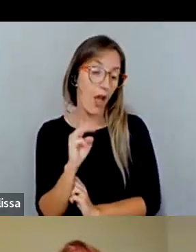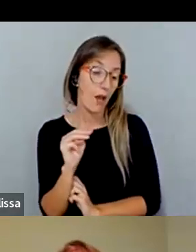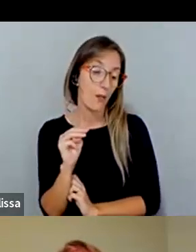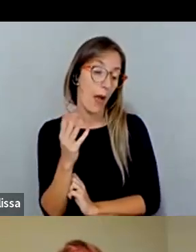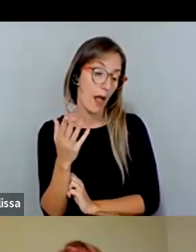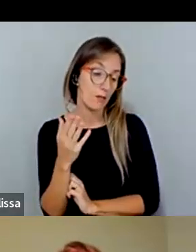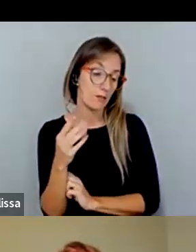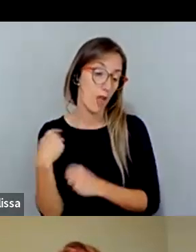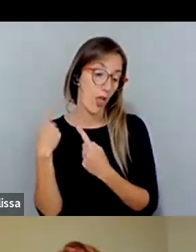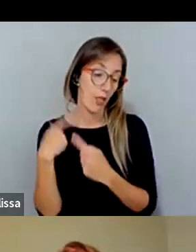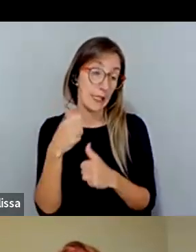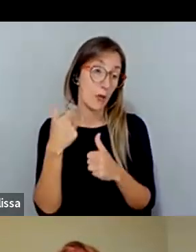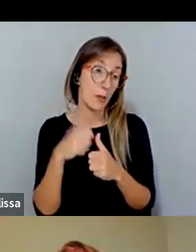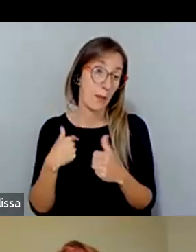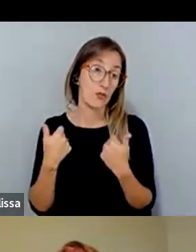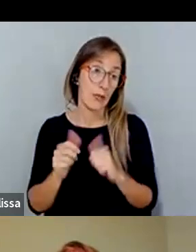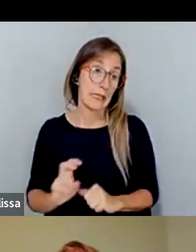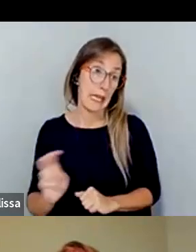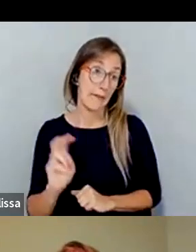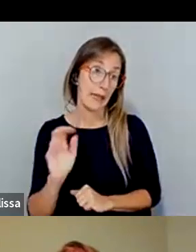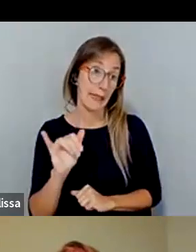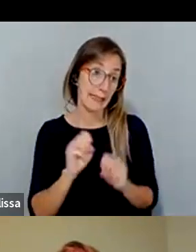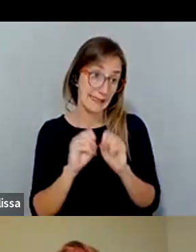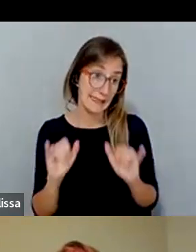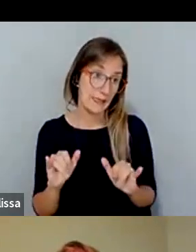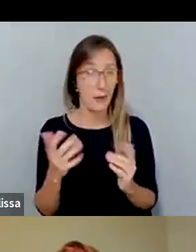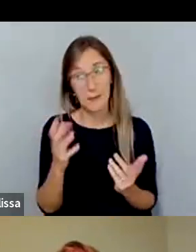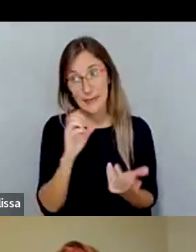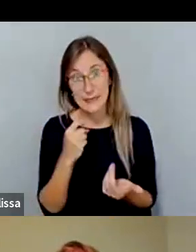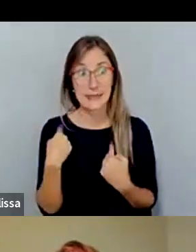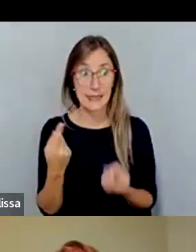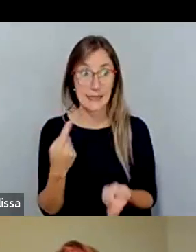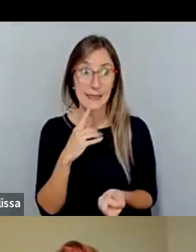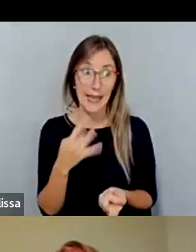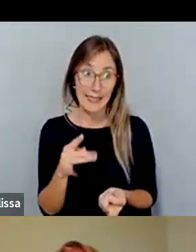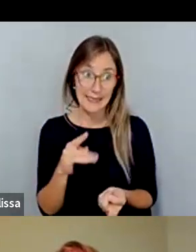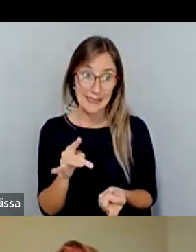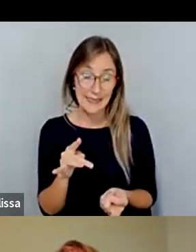questions about it that you want to find out more about?